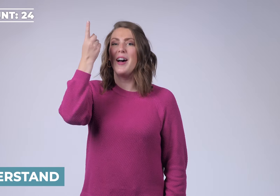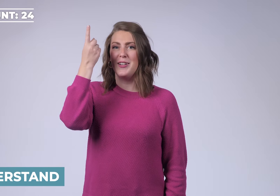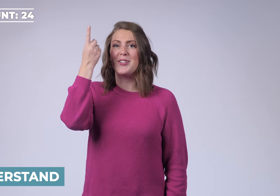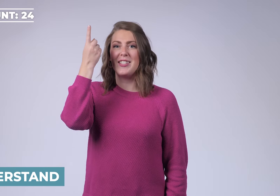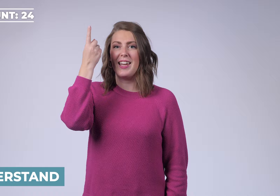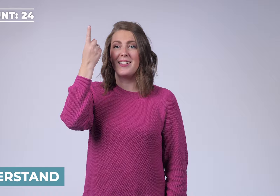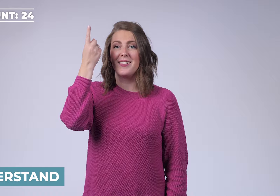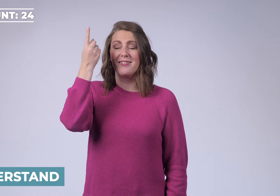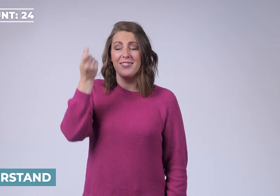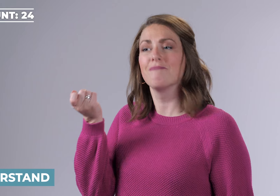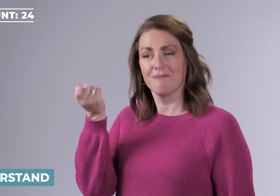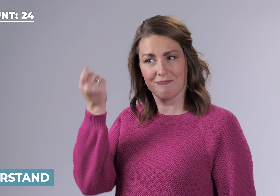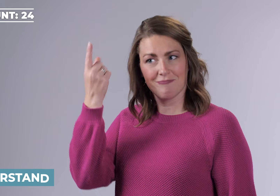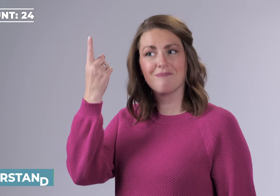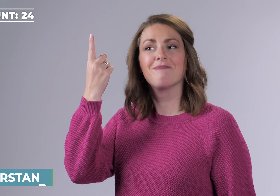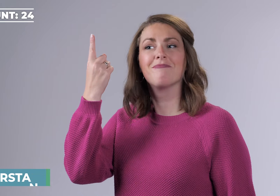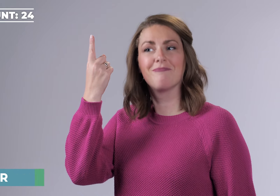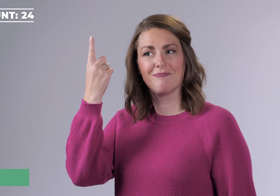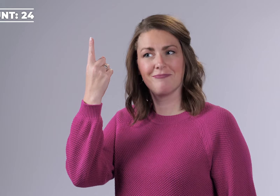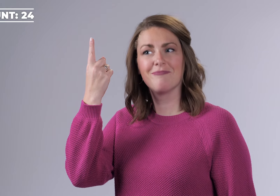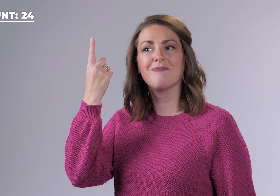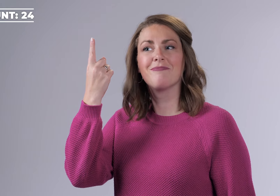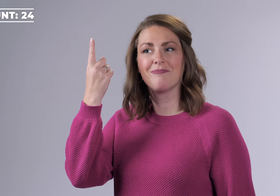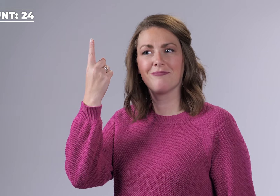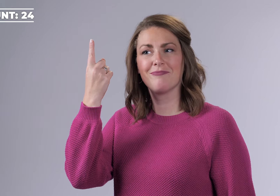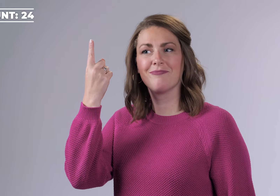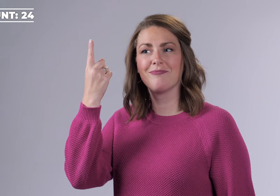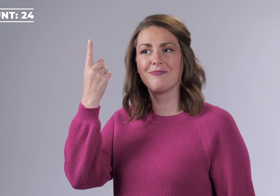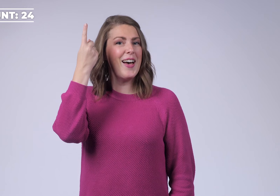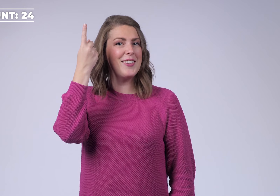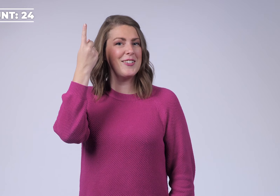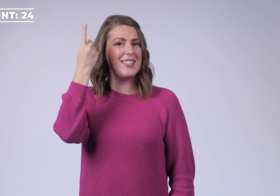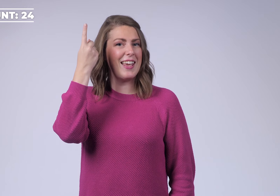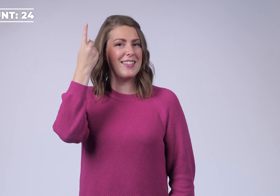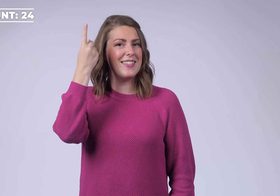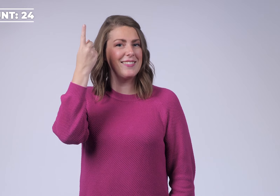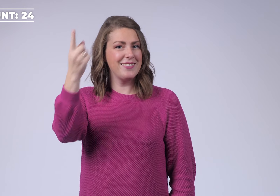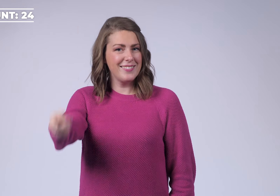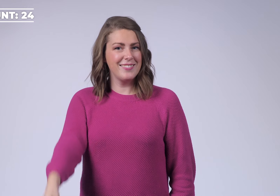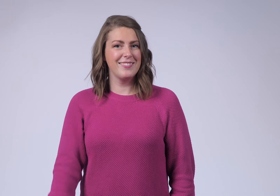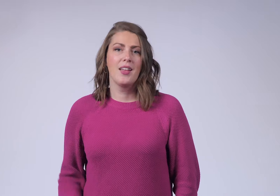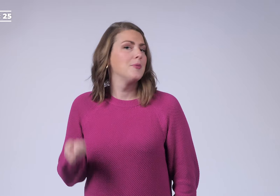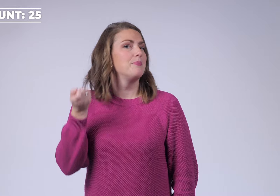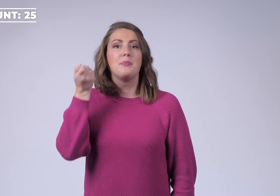Understand It's like the light bulb is coming on. Understand